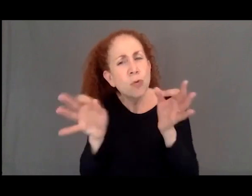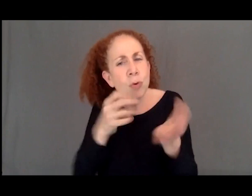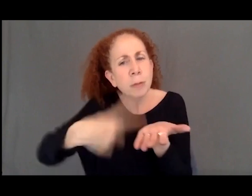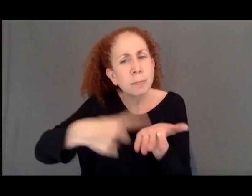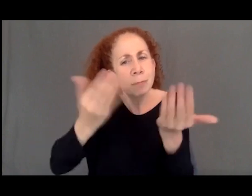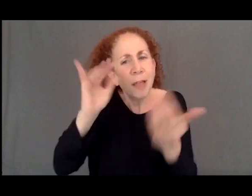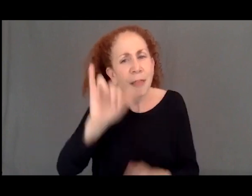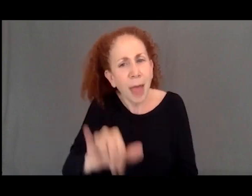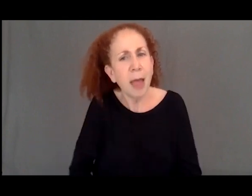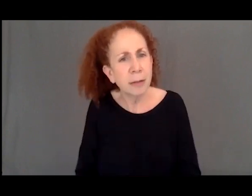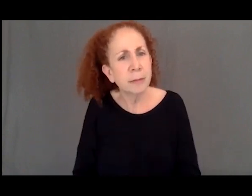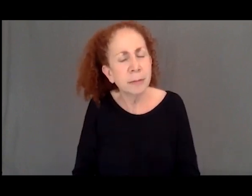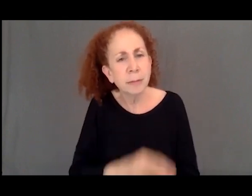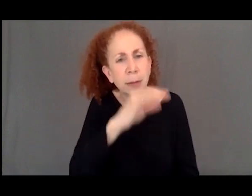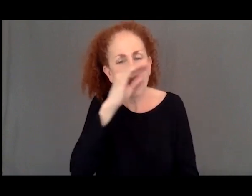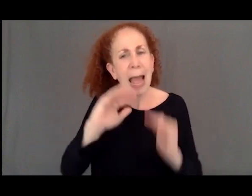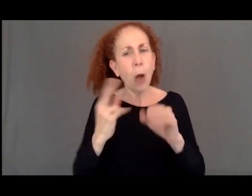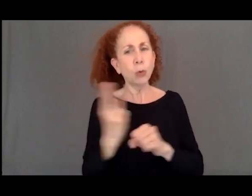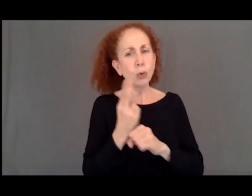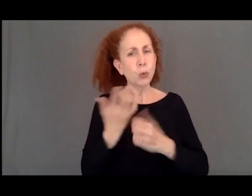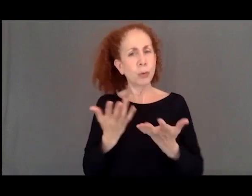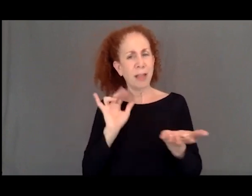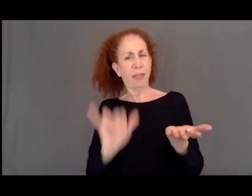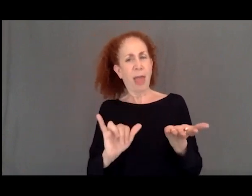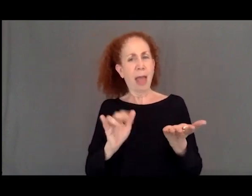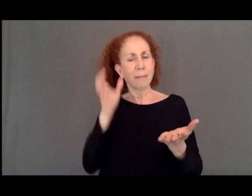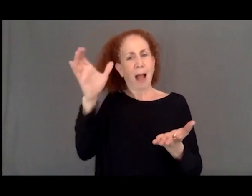about the uses and the prerogative of friendship